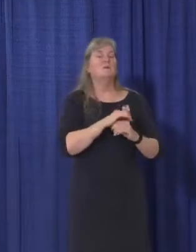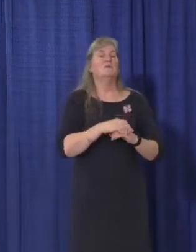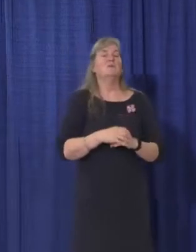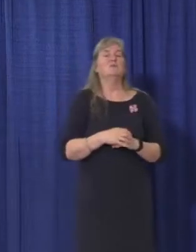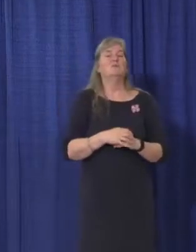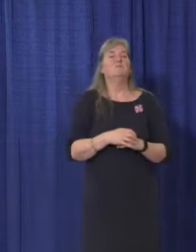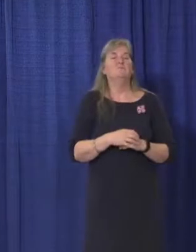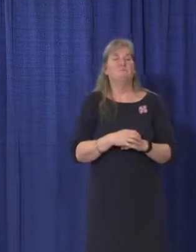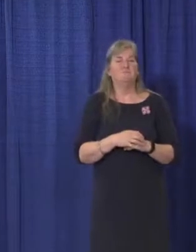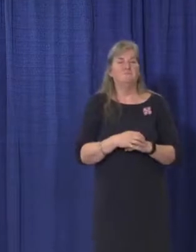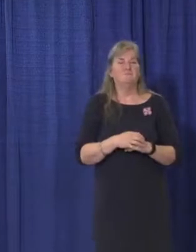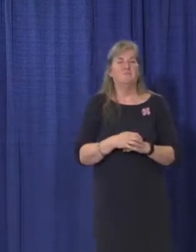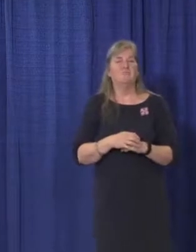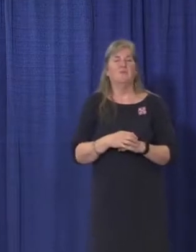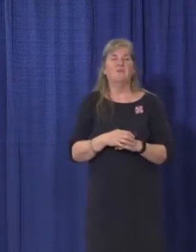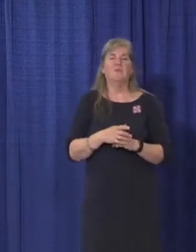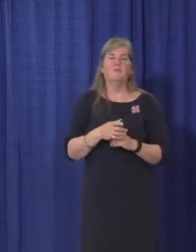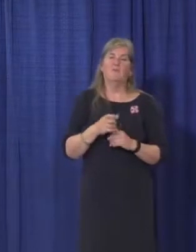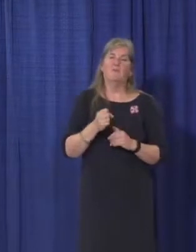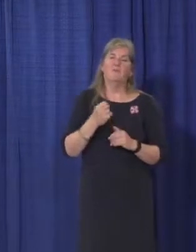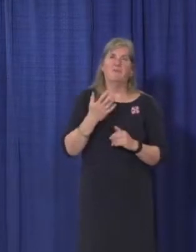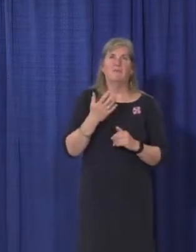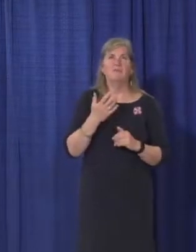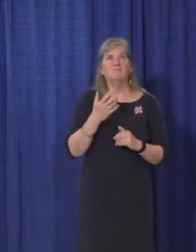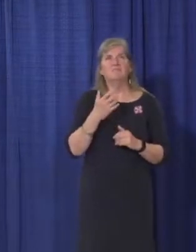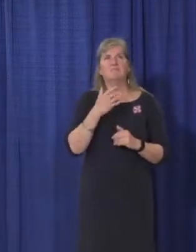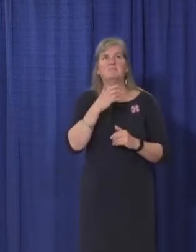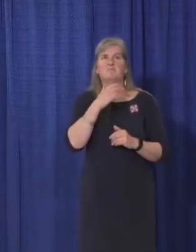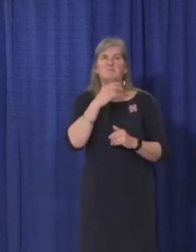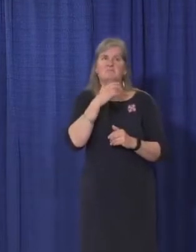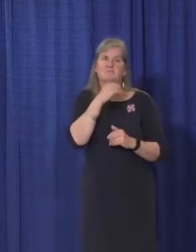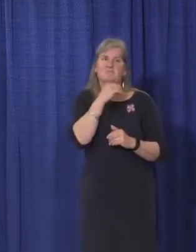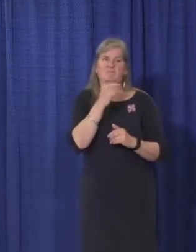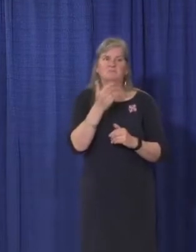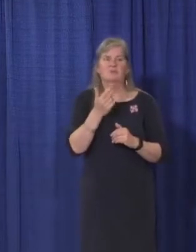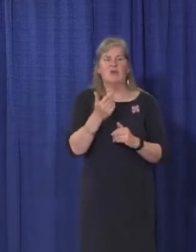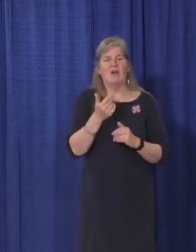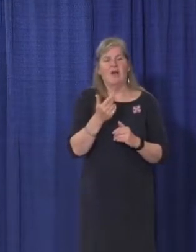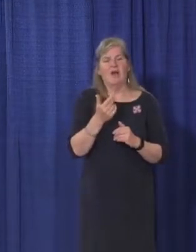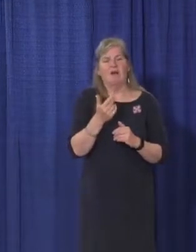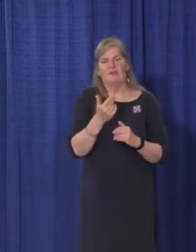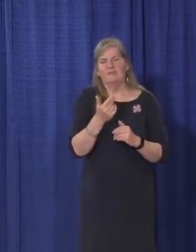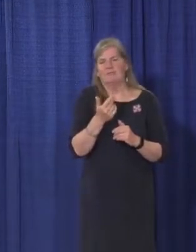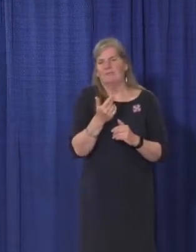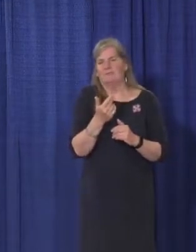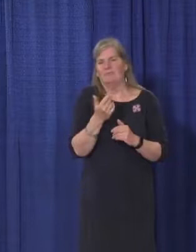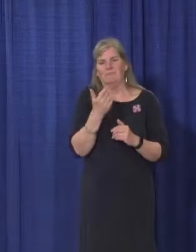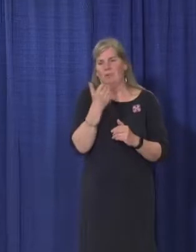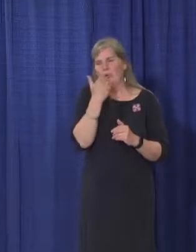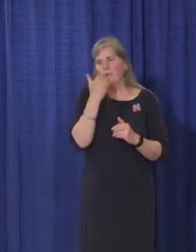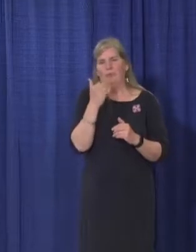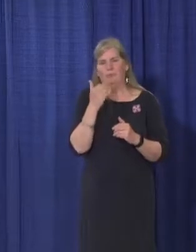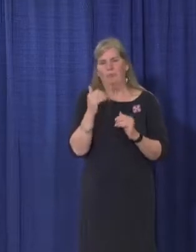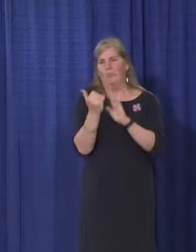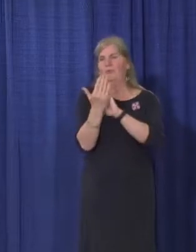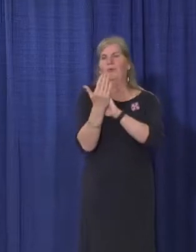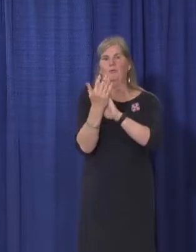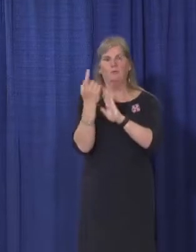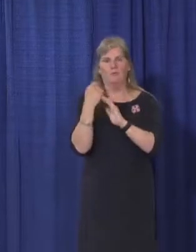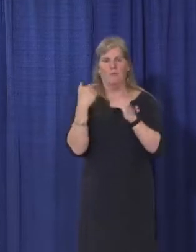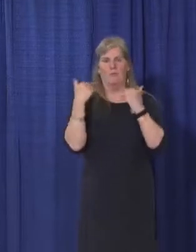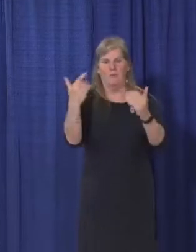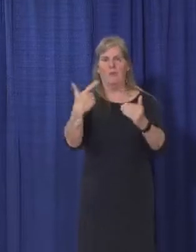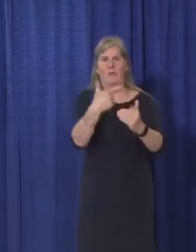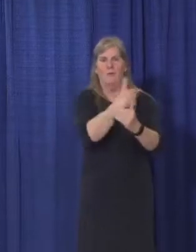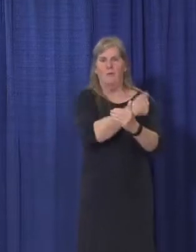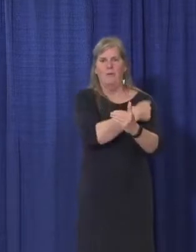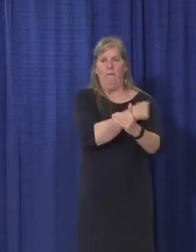up for vaccine.